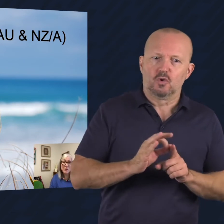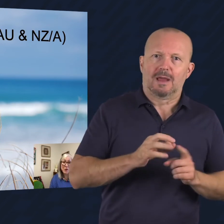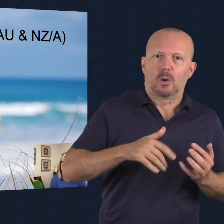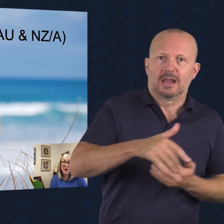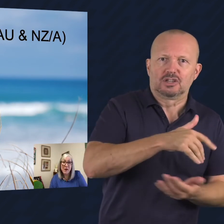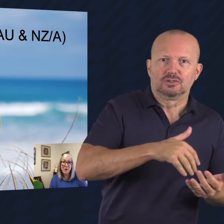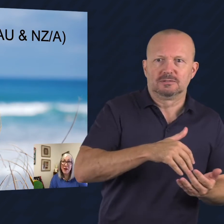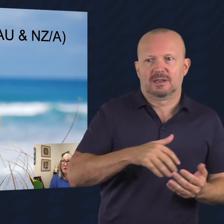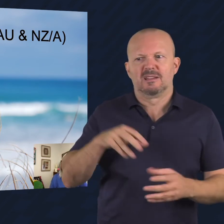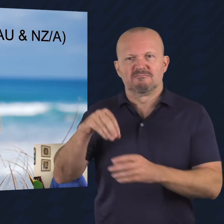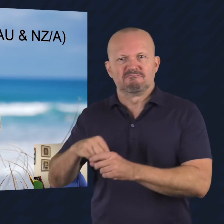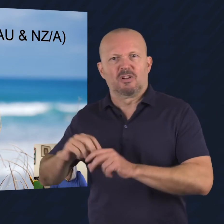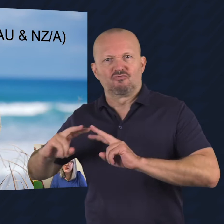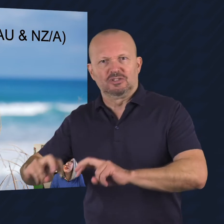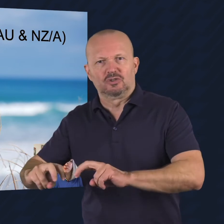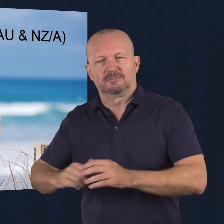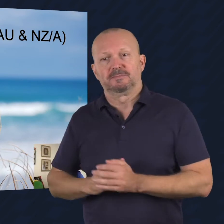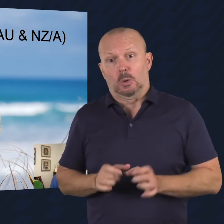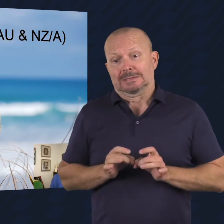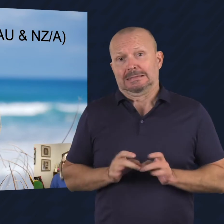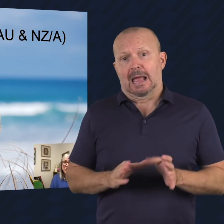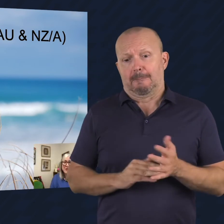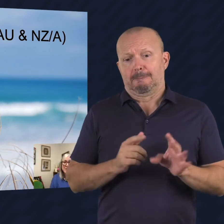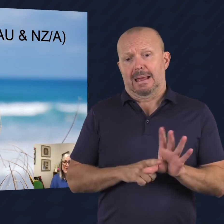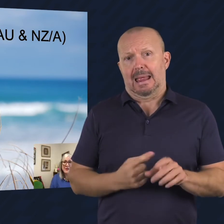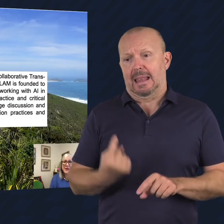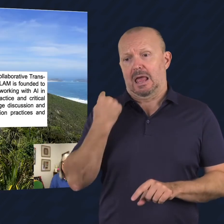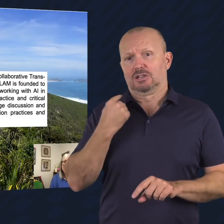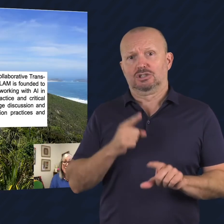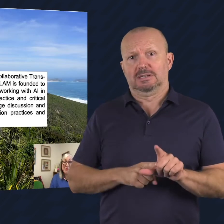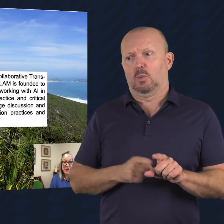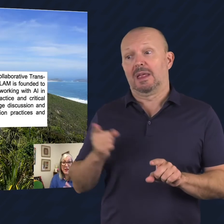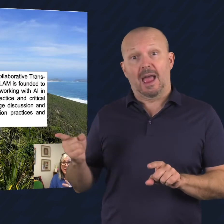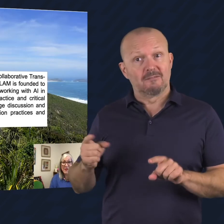So, we have been going since about May last year and we actually have